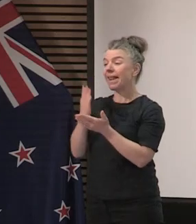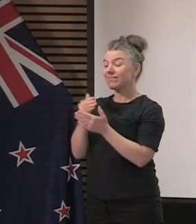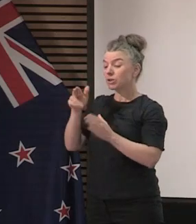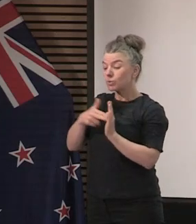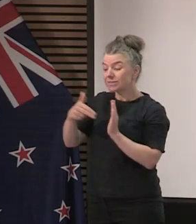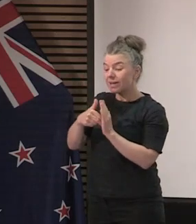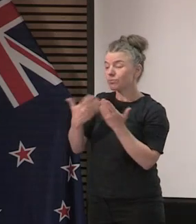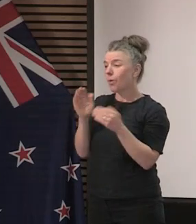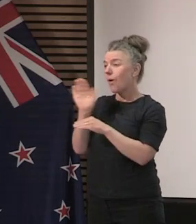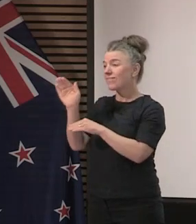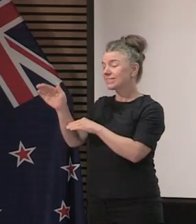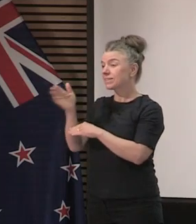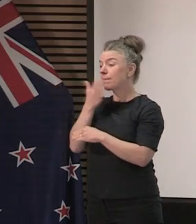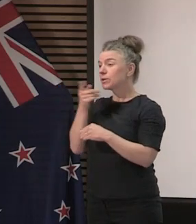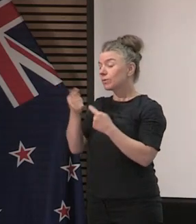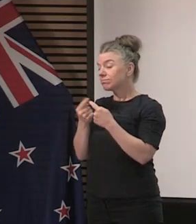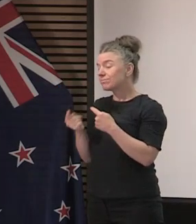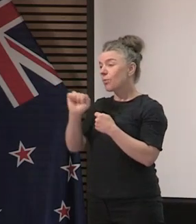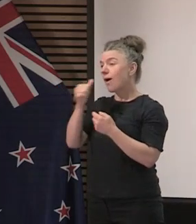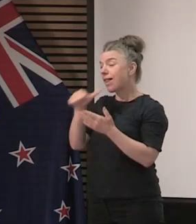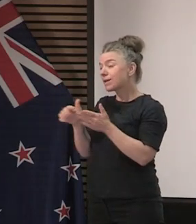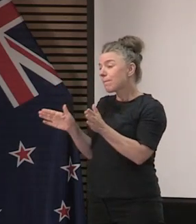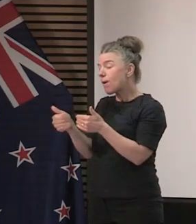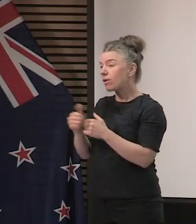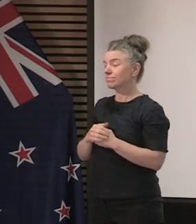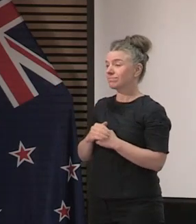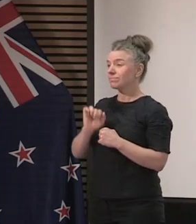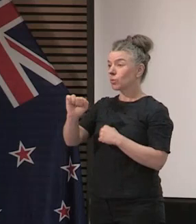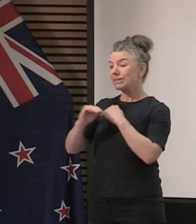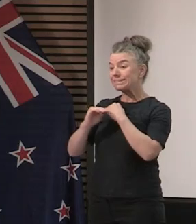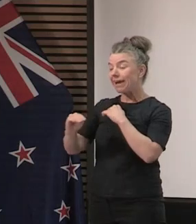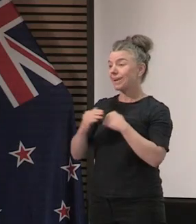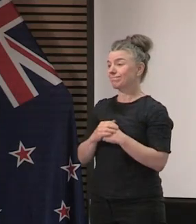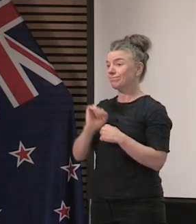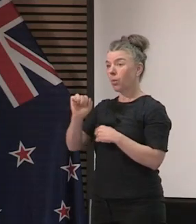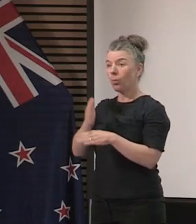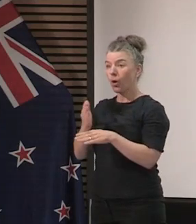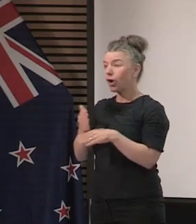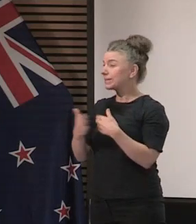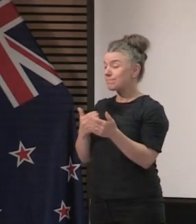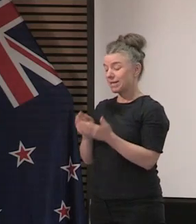This year we are calling for all Kiwis worldwide to stand their letterbox, front door,